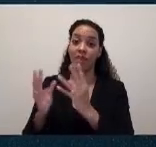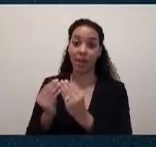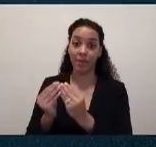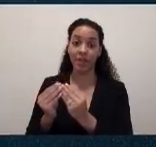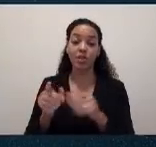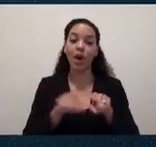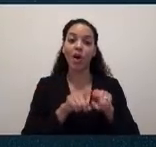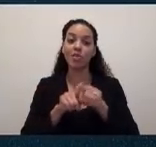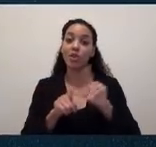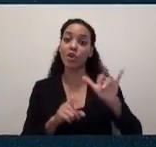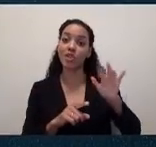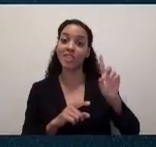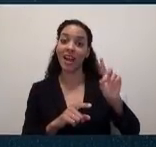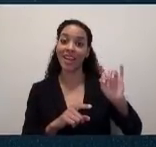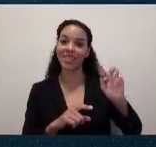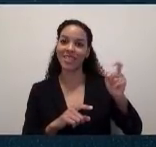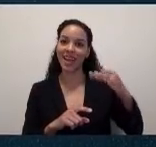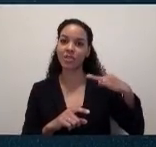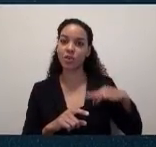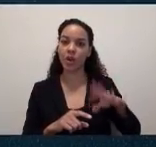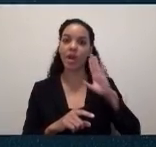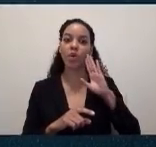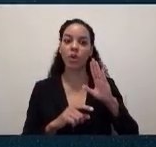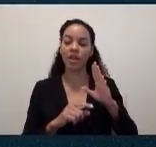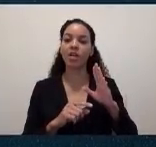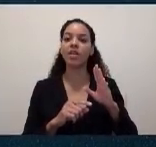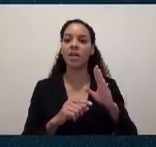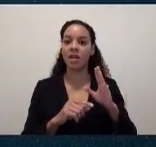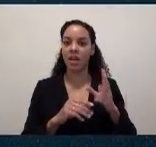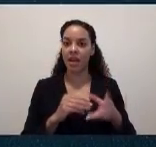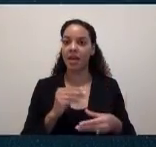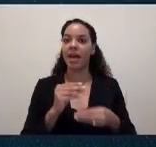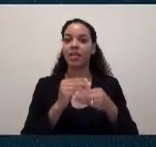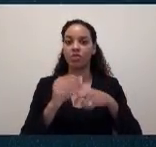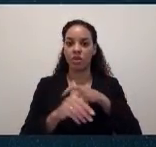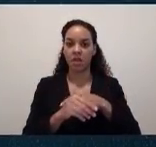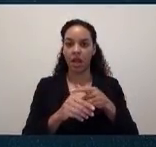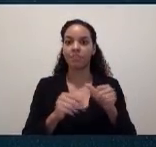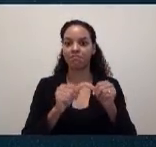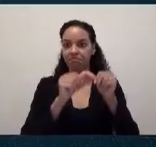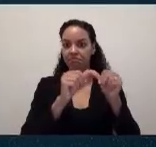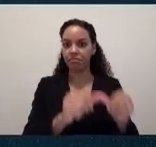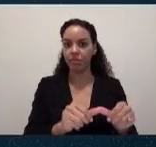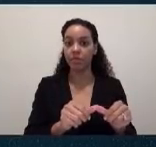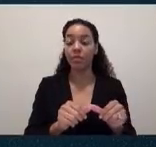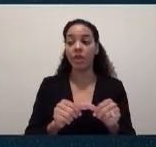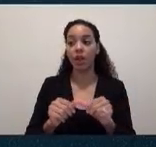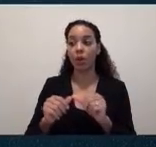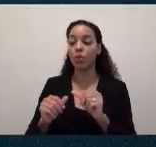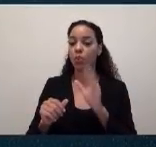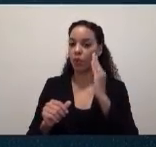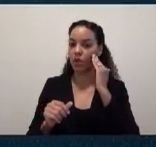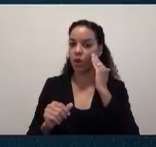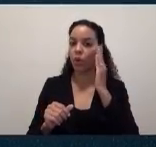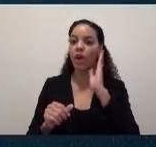which as we know, will lift almost half of America's children out of poverty. And it will expand paid leave,